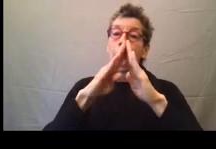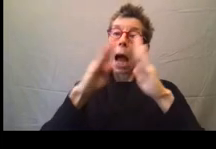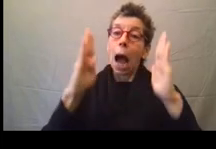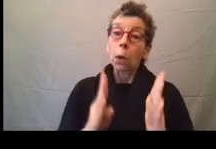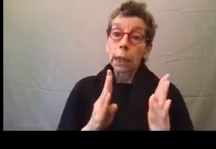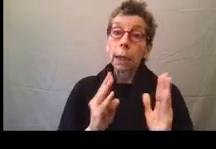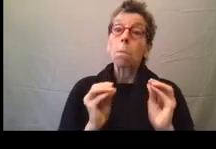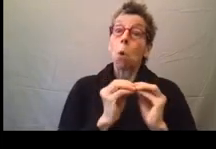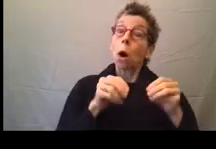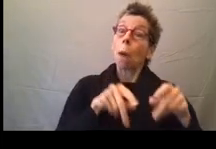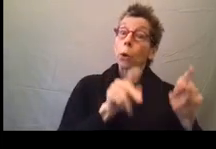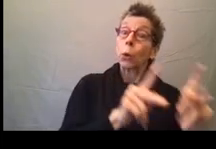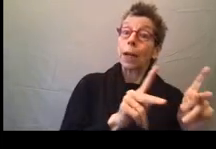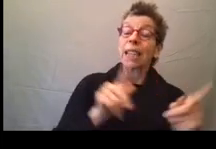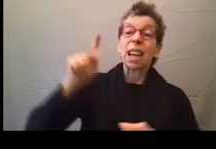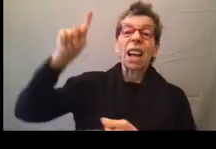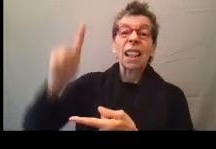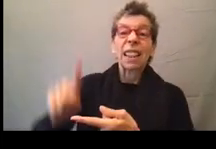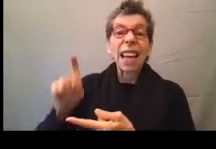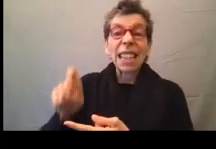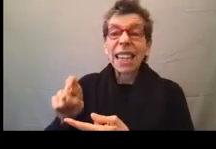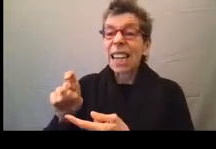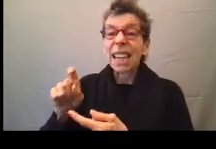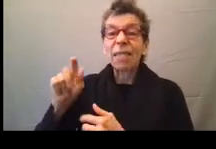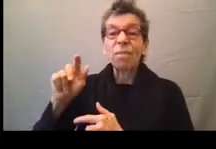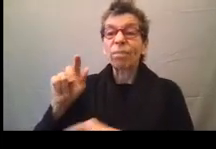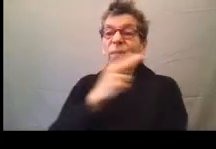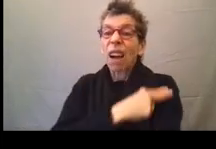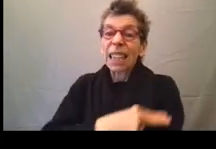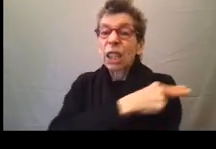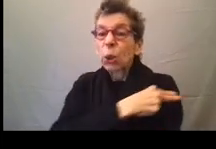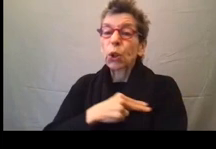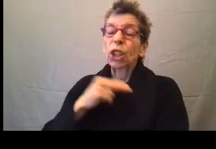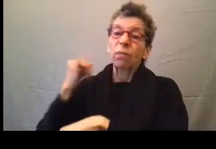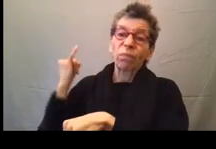institution. And you can't make a huge investment in programmatic services without also making